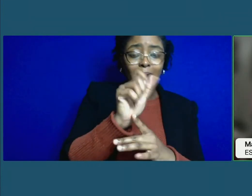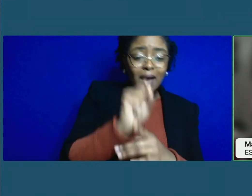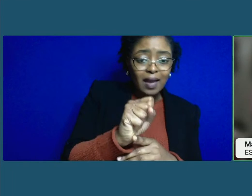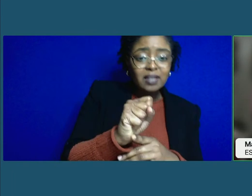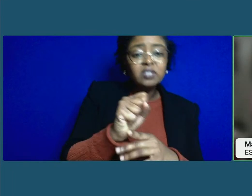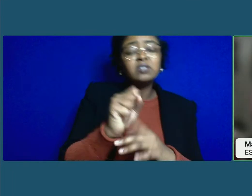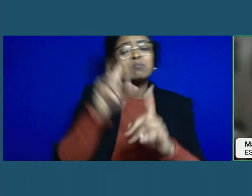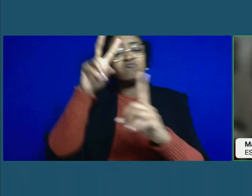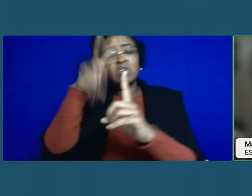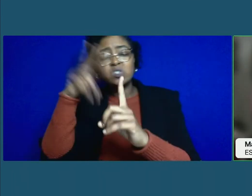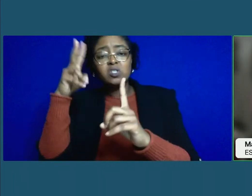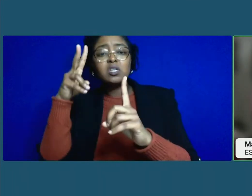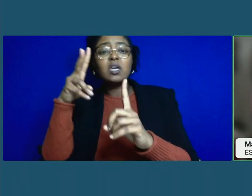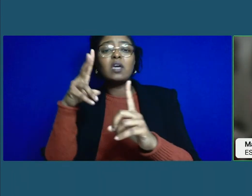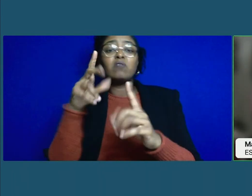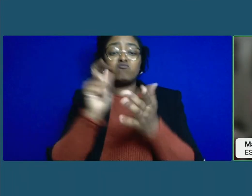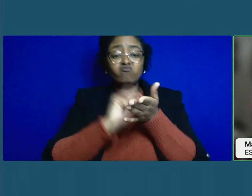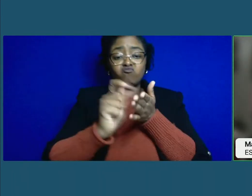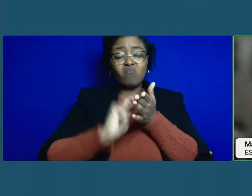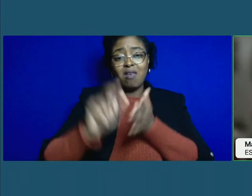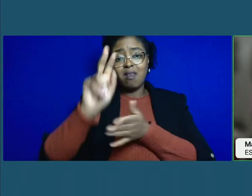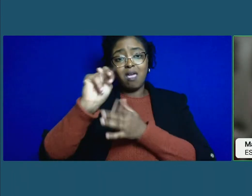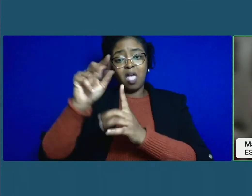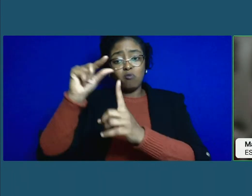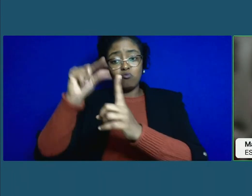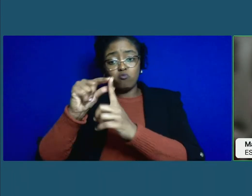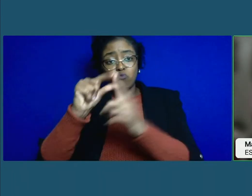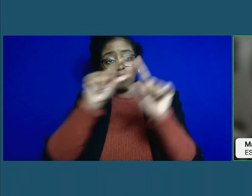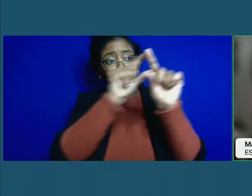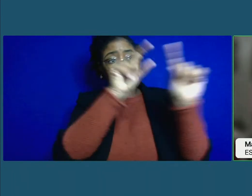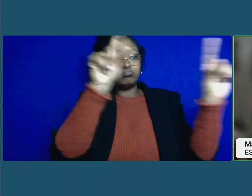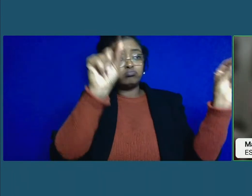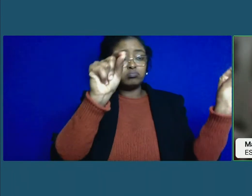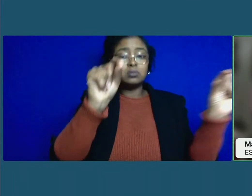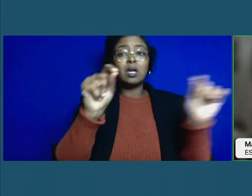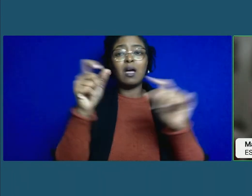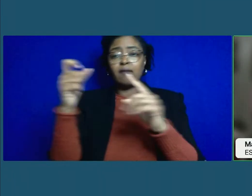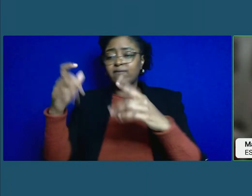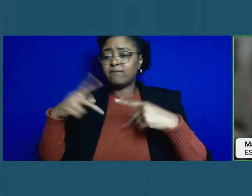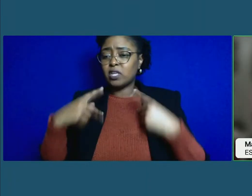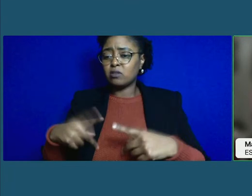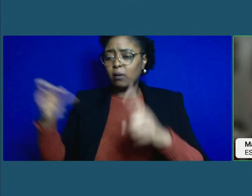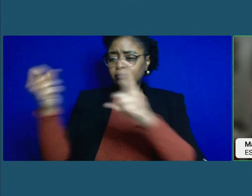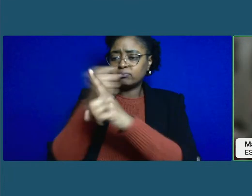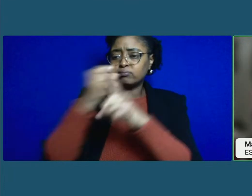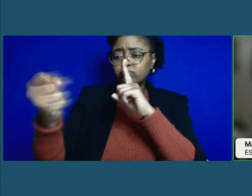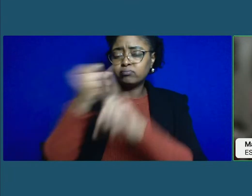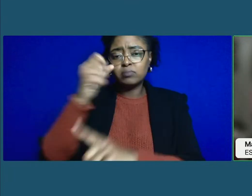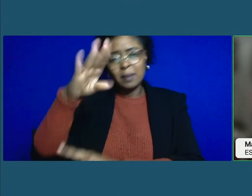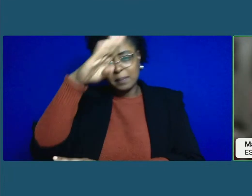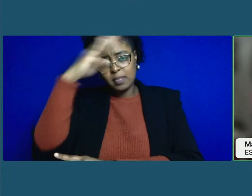of hate bias and prejudice, including the written n word, the physical assault to black